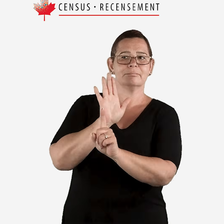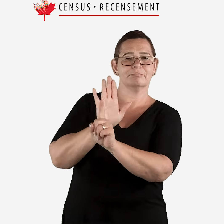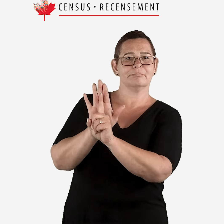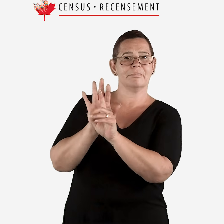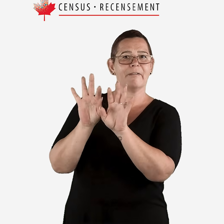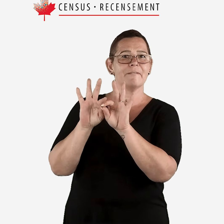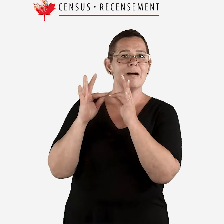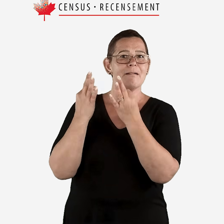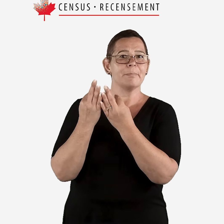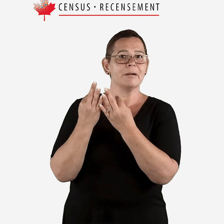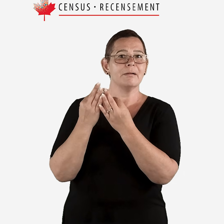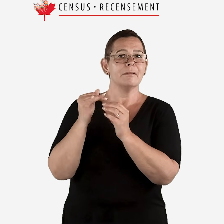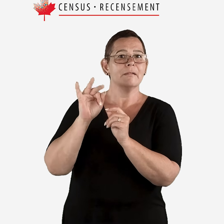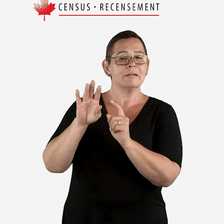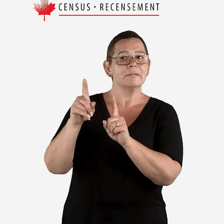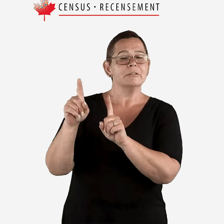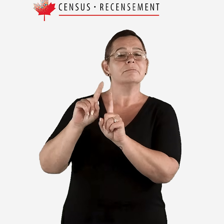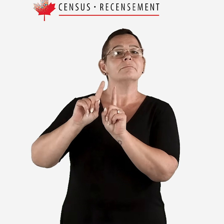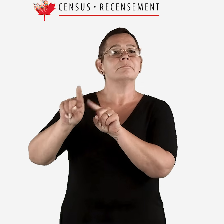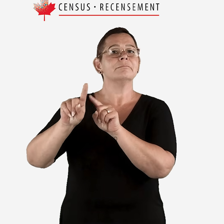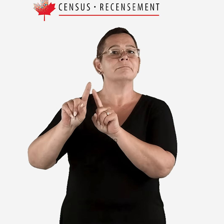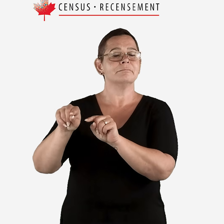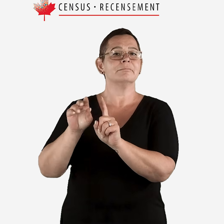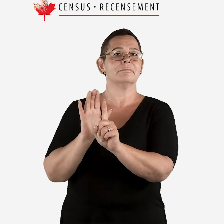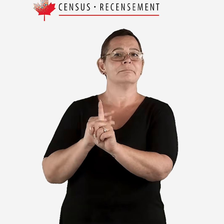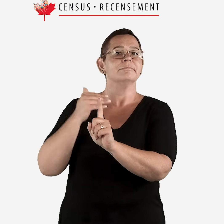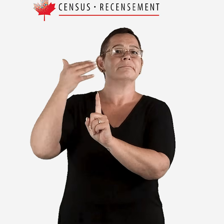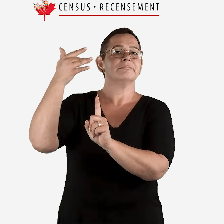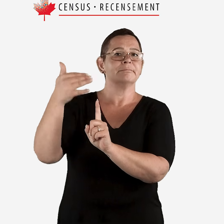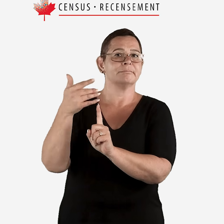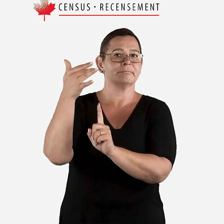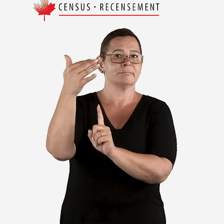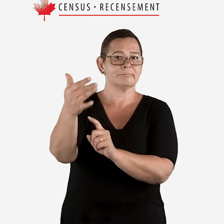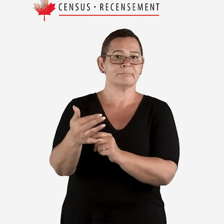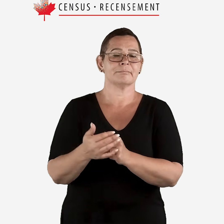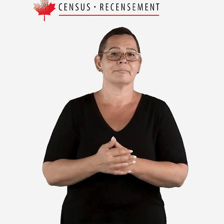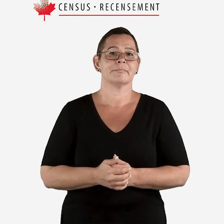their family, if they return periodically.